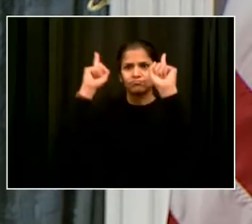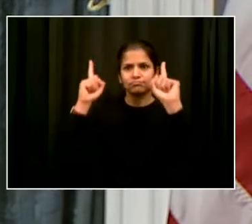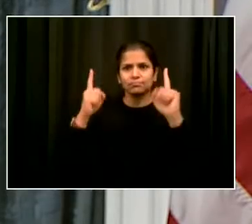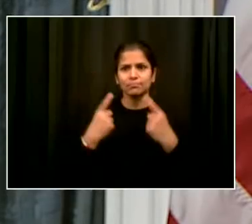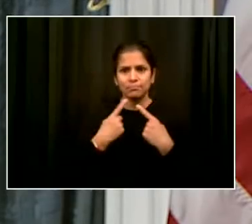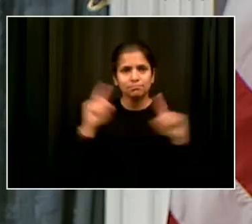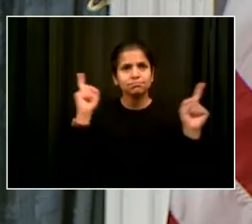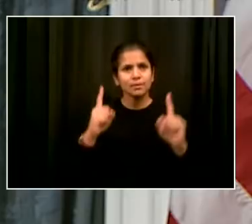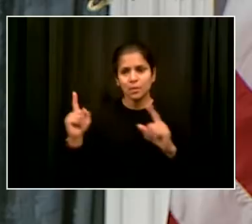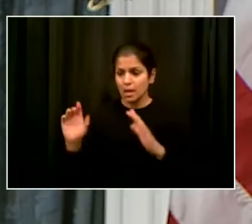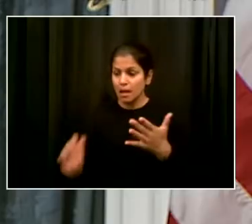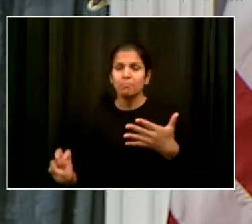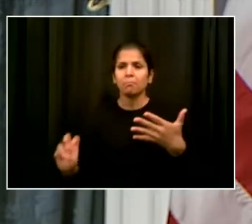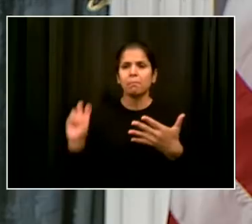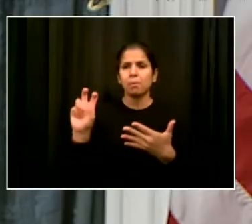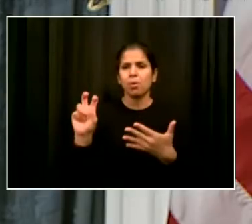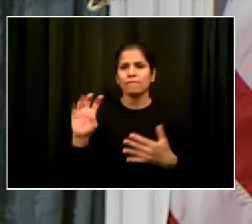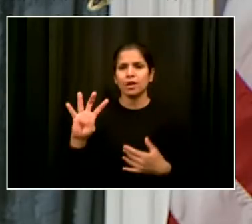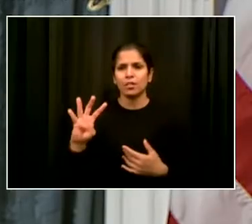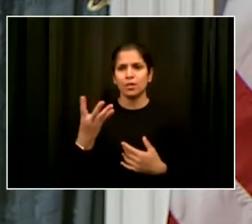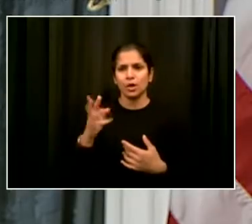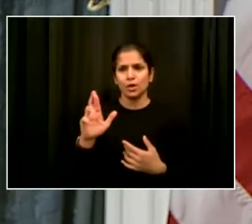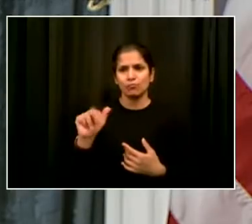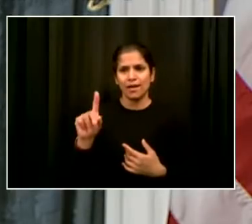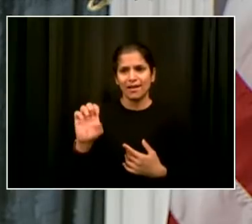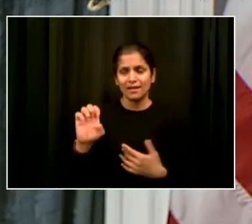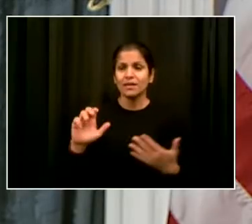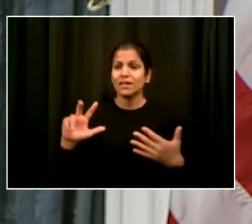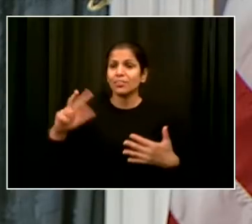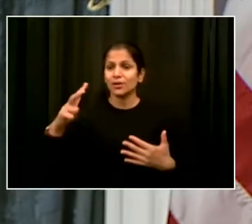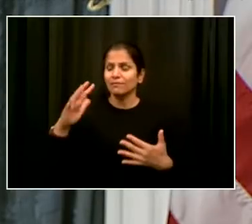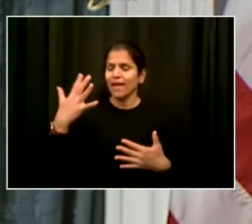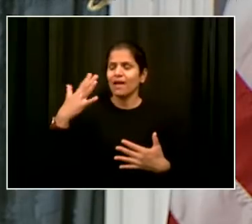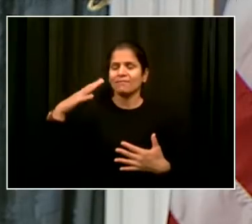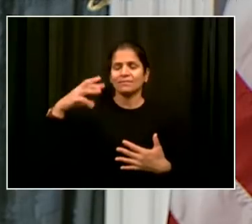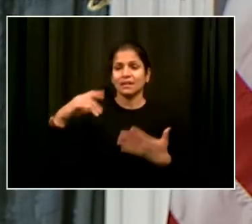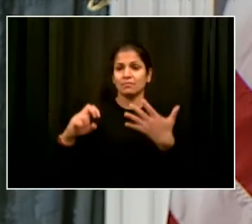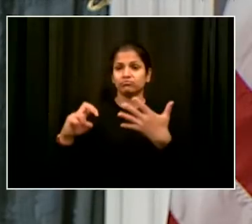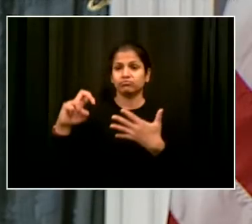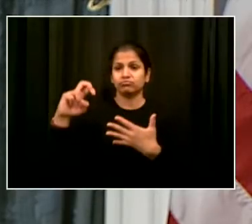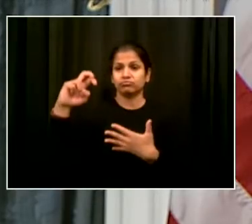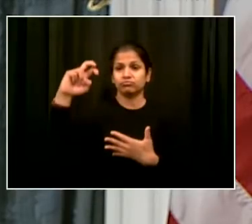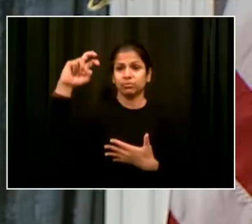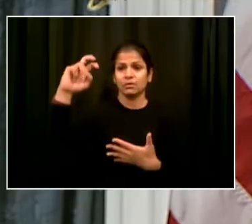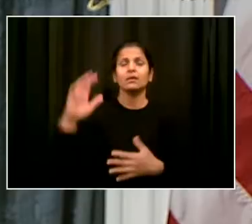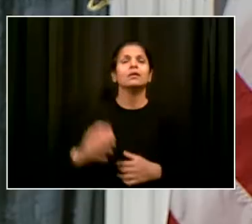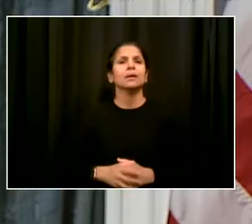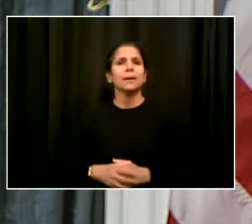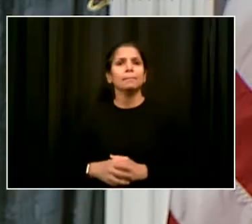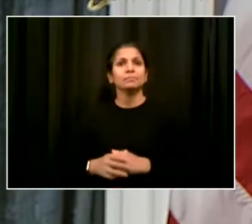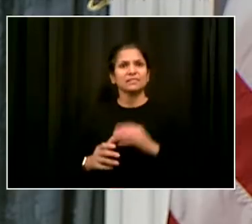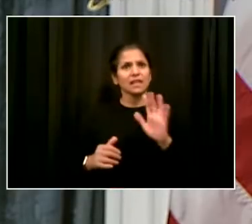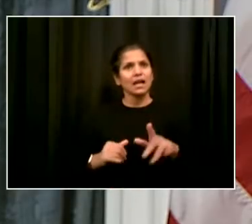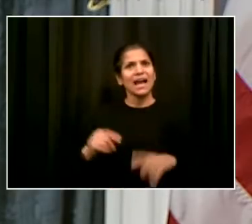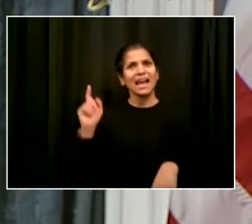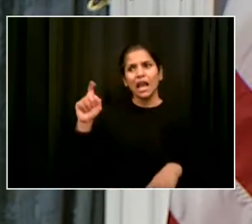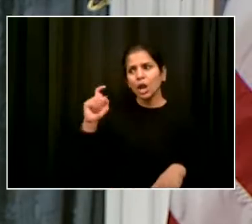EXCECE EDTHE THIRD GRADE STANDARD. YOU CAN'T DO THAHAUNT LLESS YOU KNOW WHERE THESE